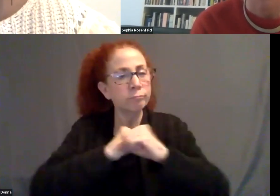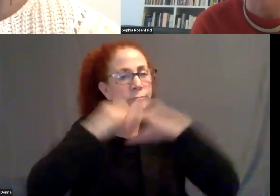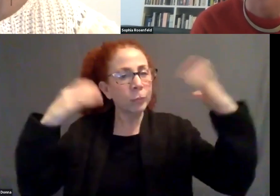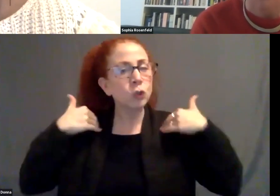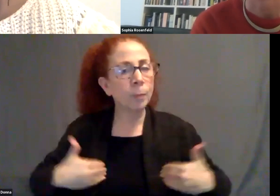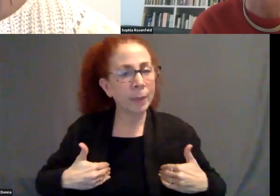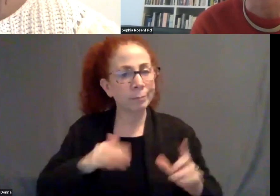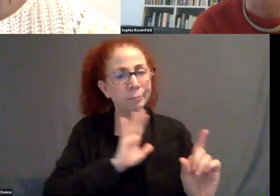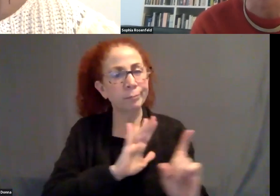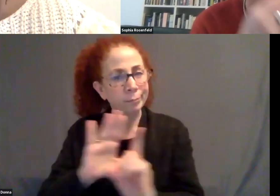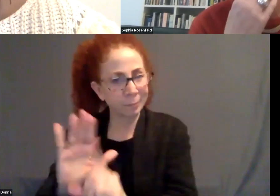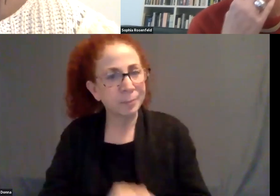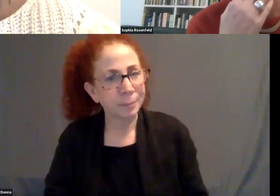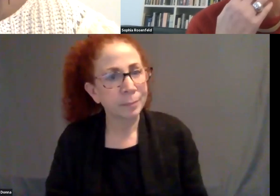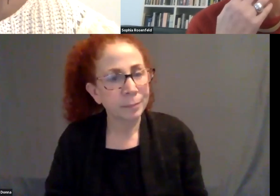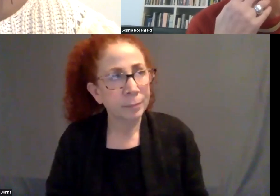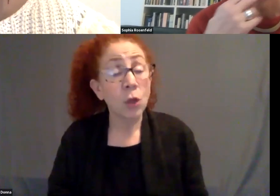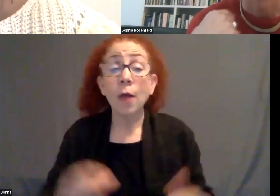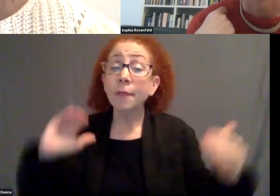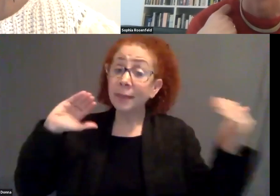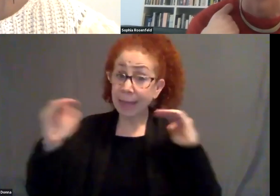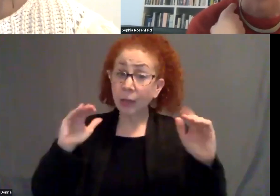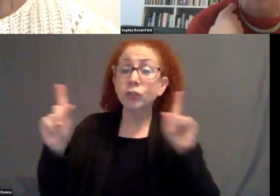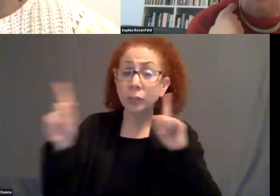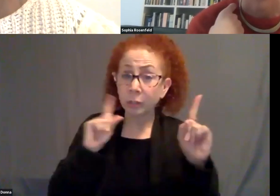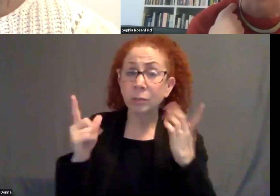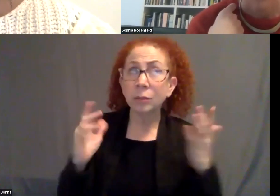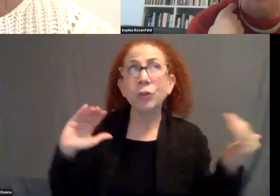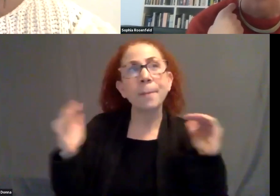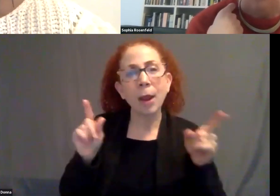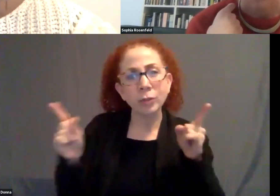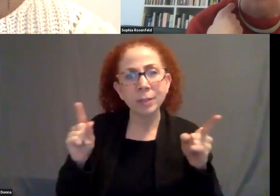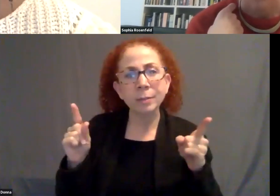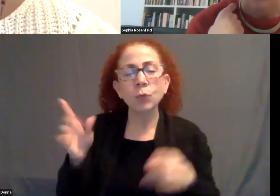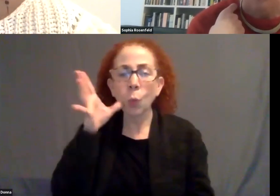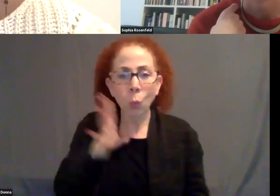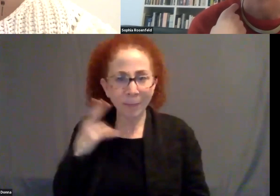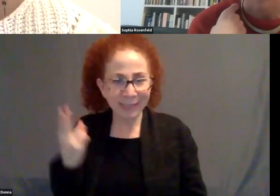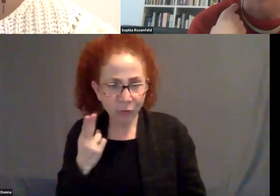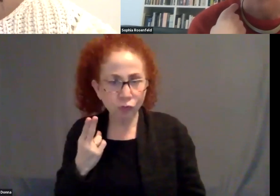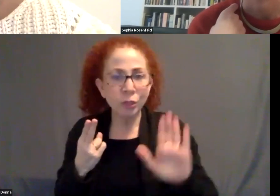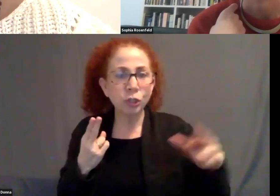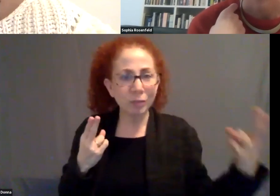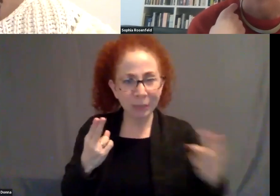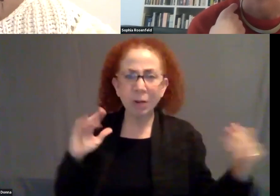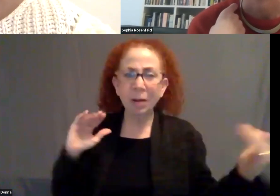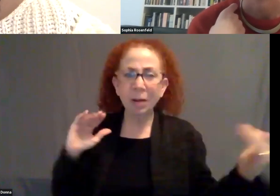You know, I think there are analogies made between-- the comparisons are made between women's history and children's history, but increasingly, I'm wondering